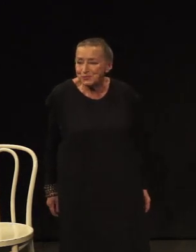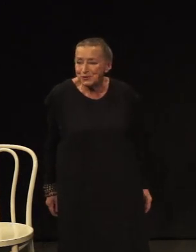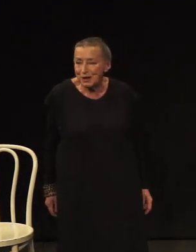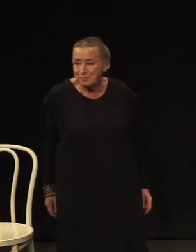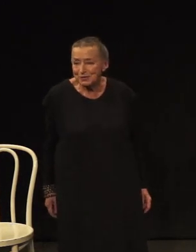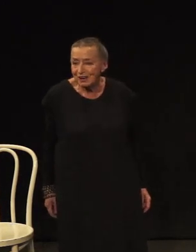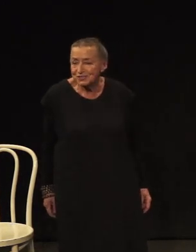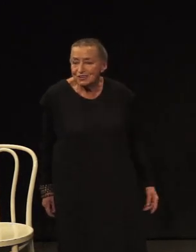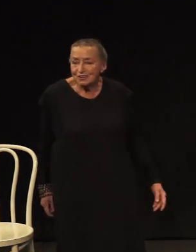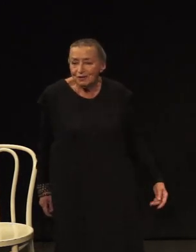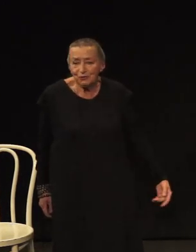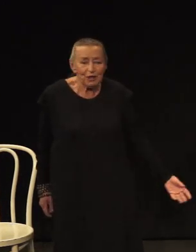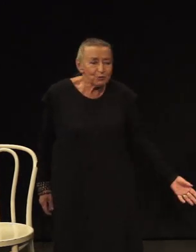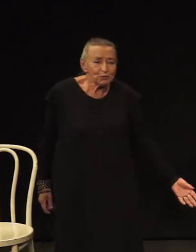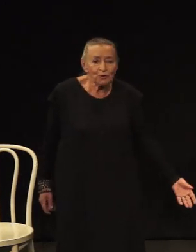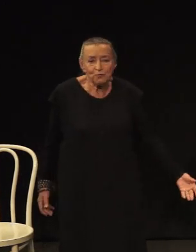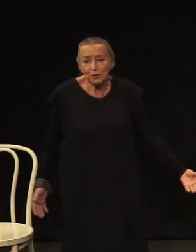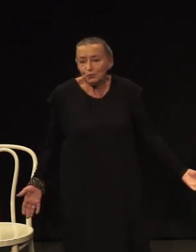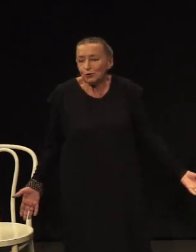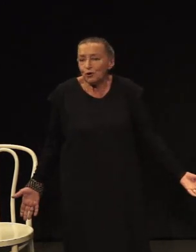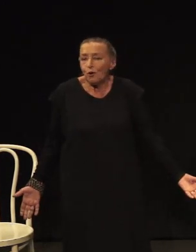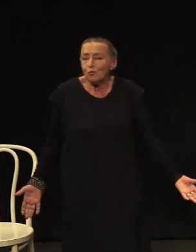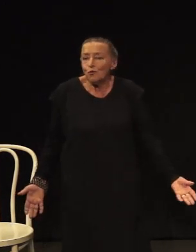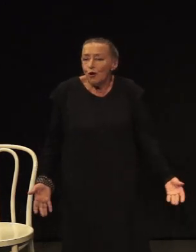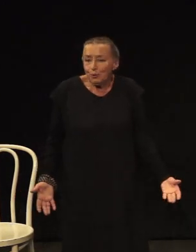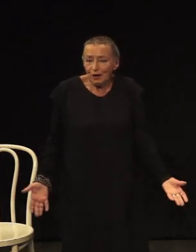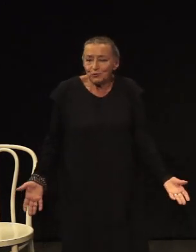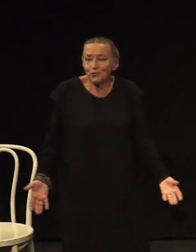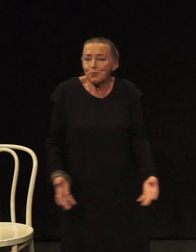to the farm to ask someone but, eager to see the house,